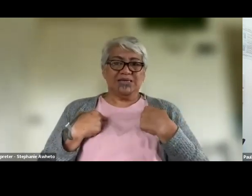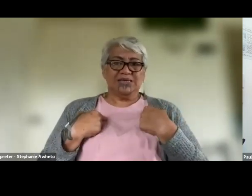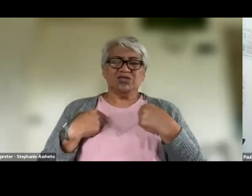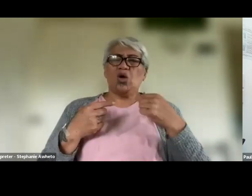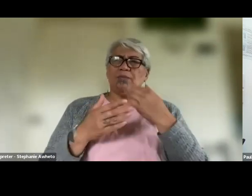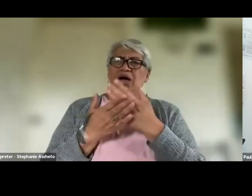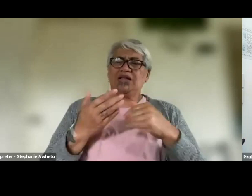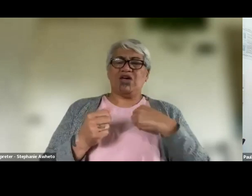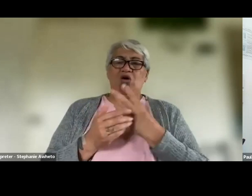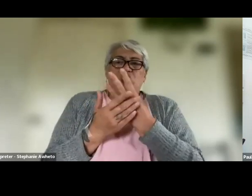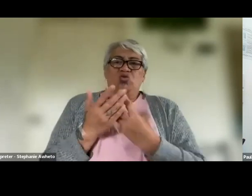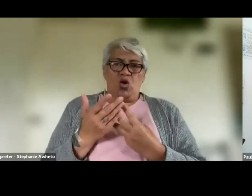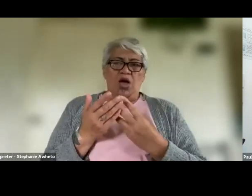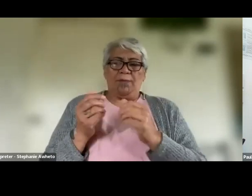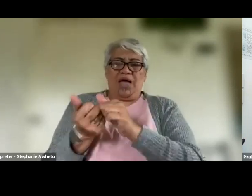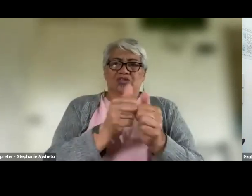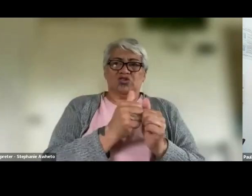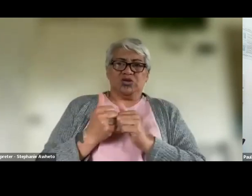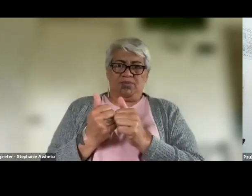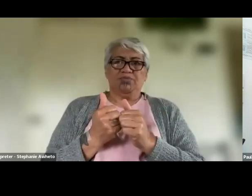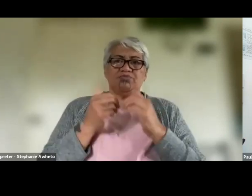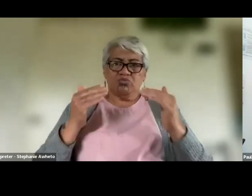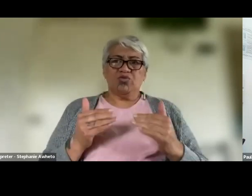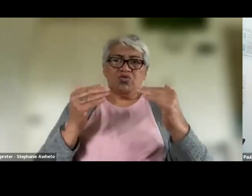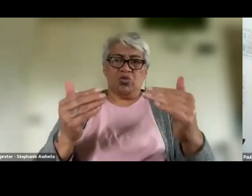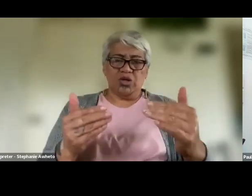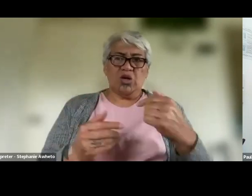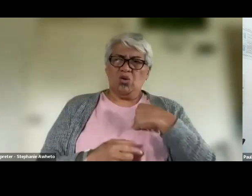and honoring us wanting to be a good treaty partner.